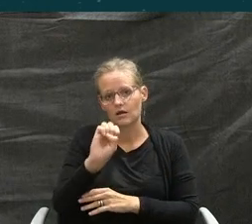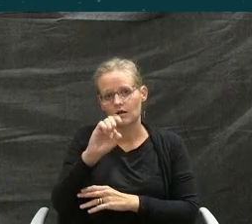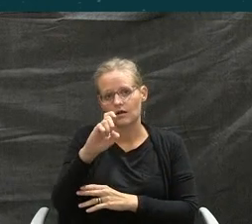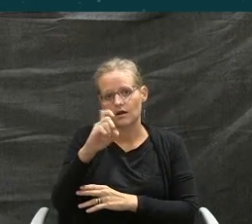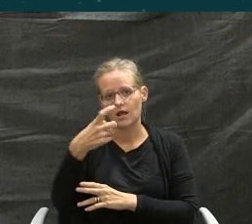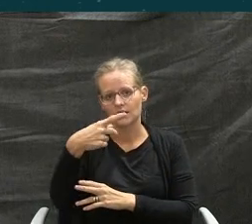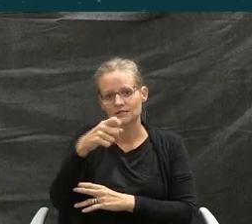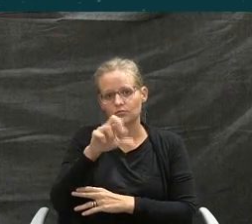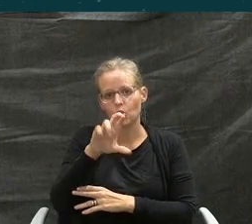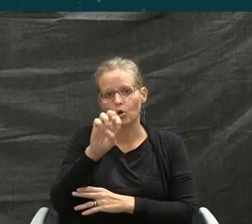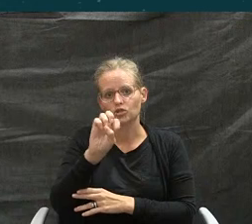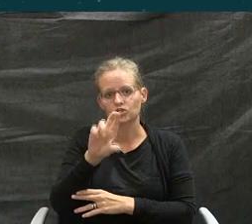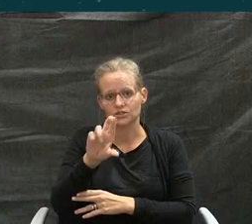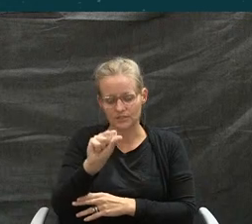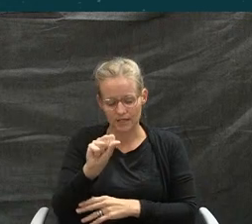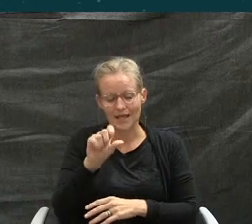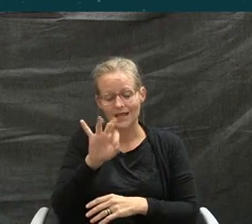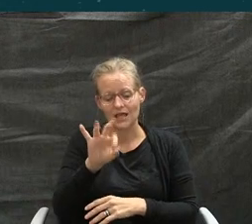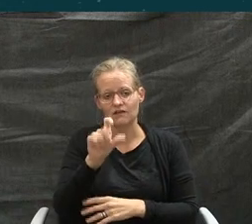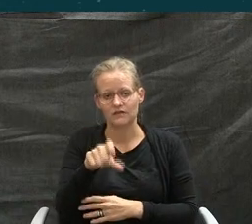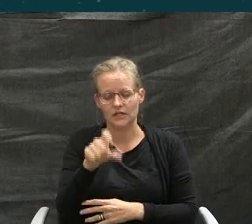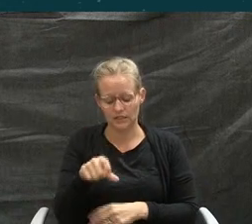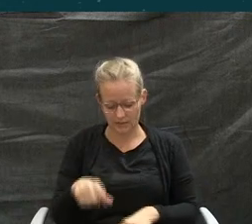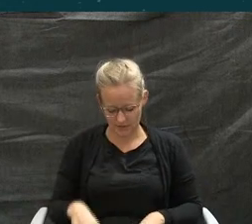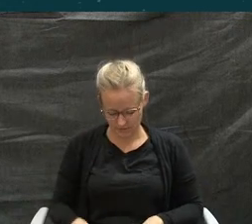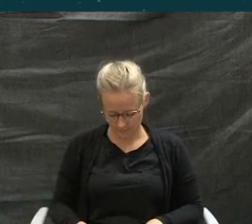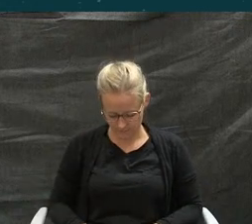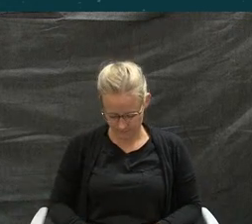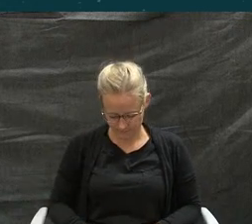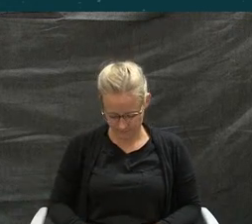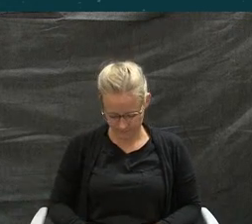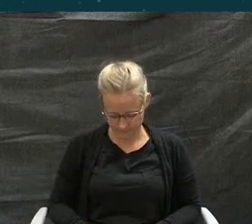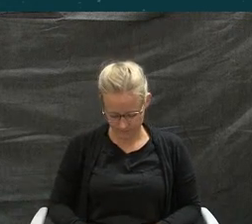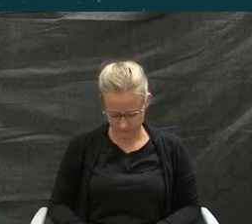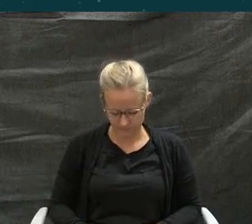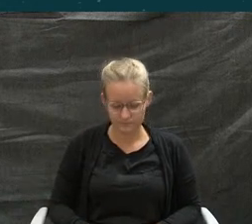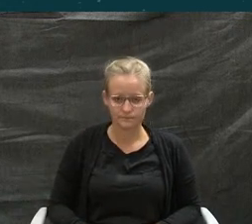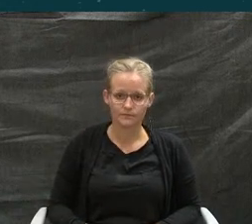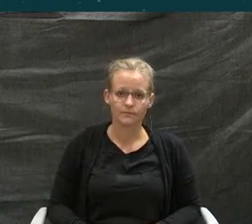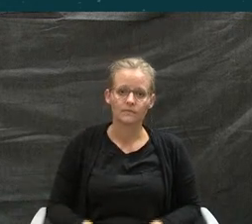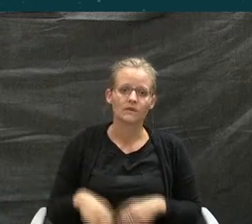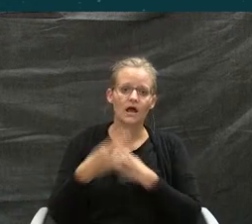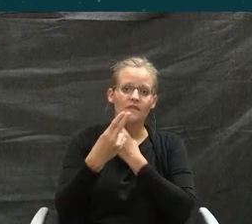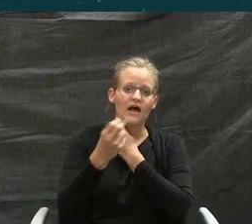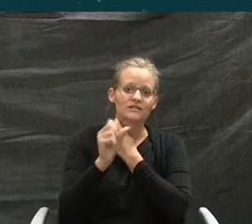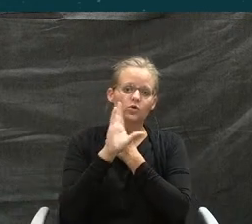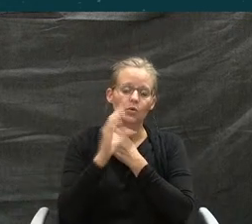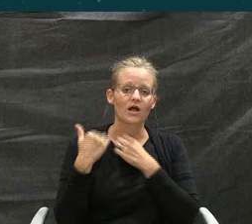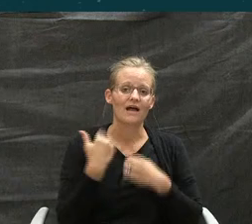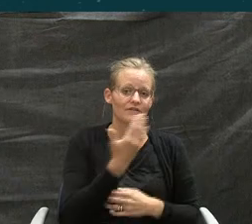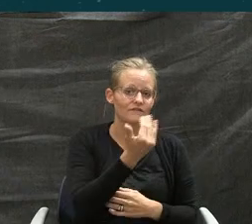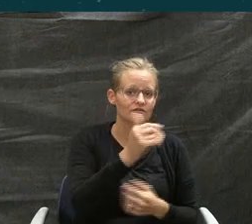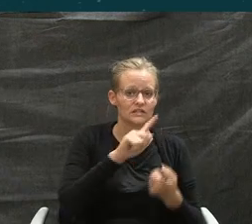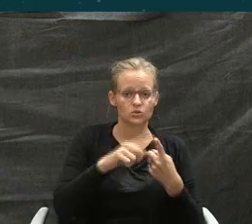So the English classrooms will be at 50% capacity an at the high school. That's between 15 and 17 students per class.